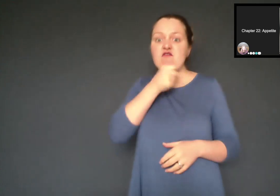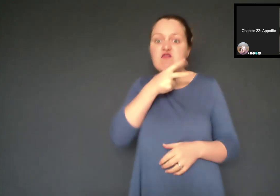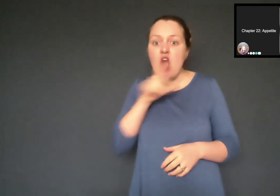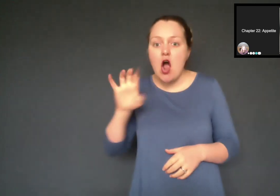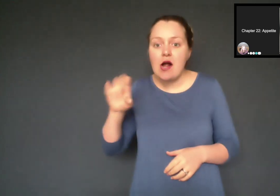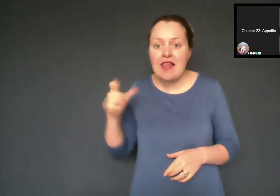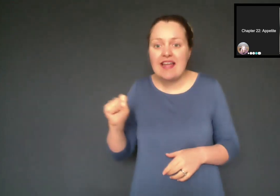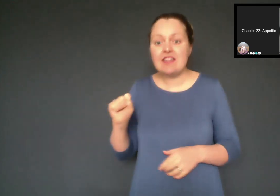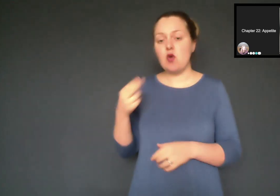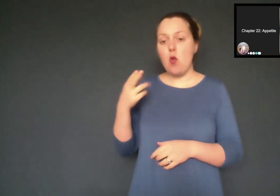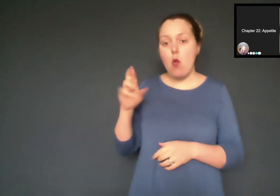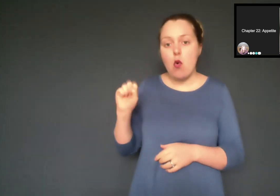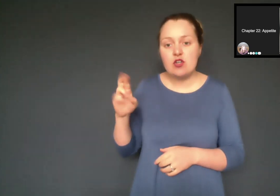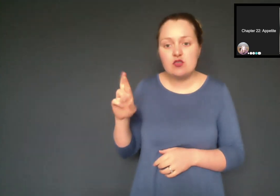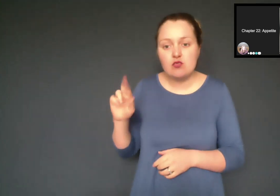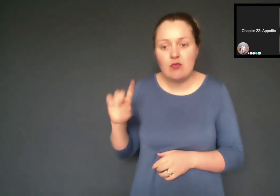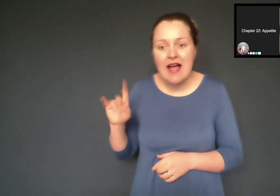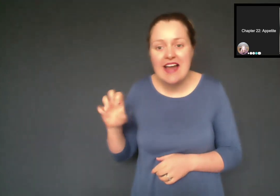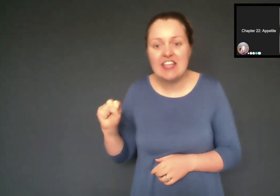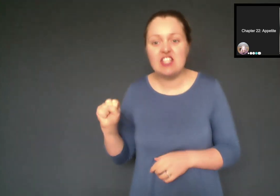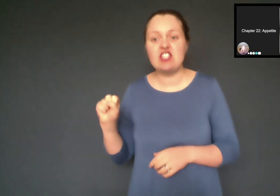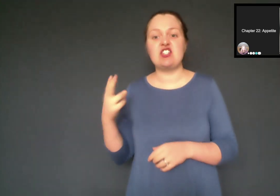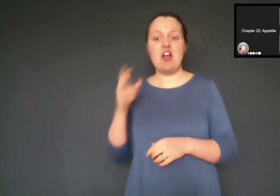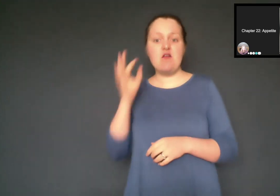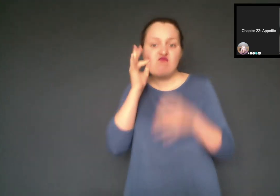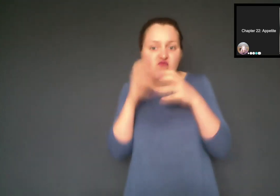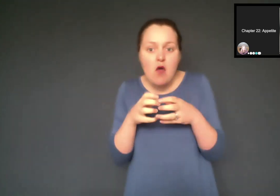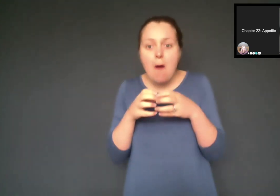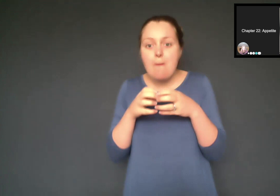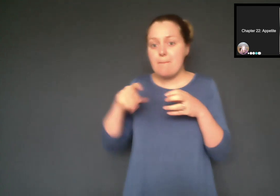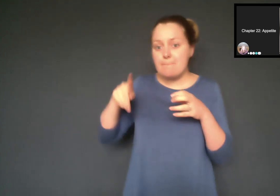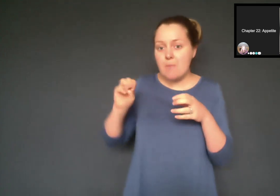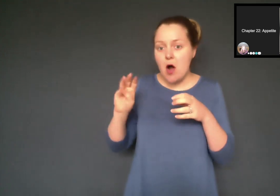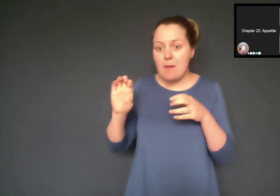and horseradish and pomegranates the meals were already appearing in the hallway plate upon